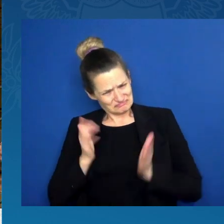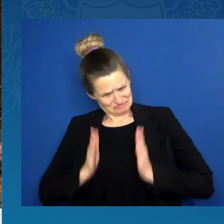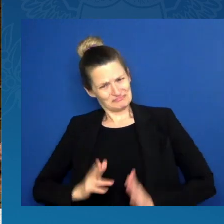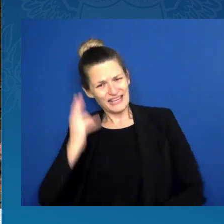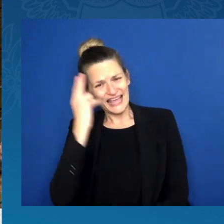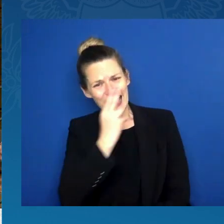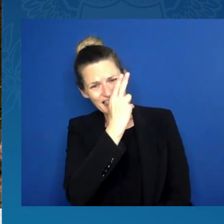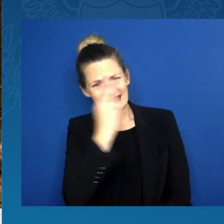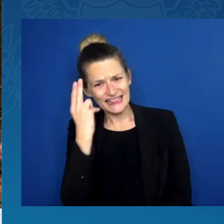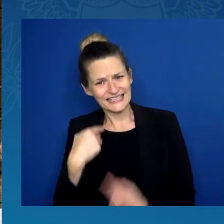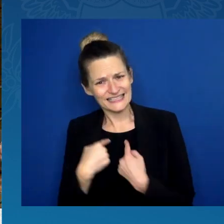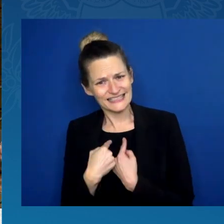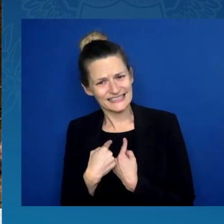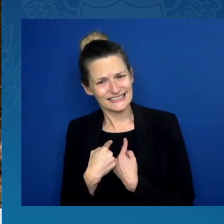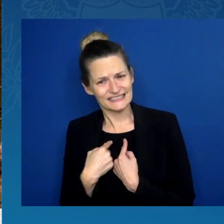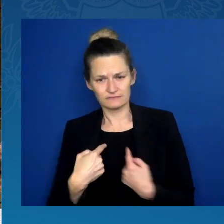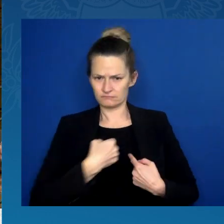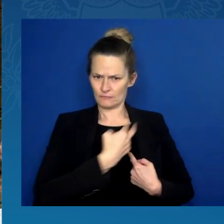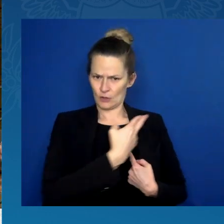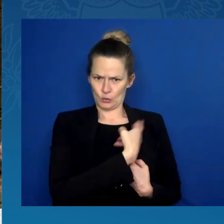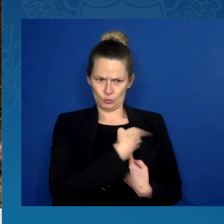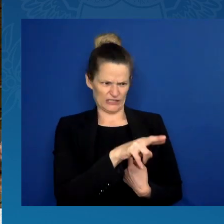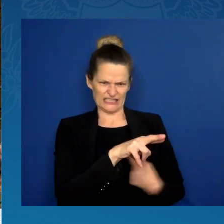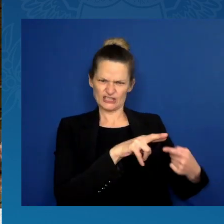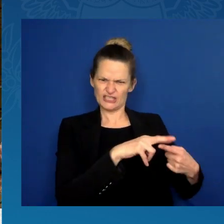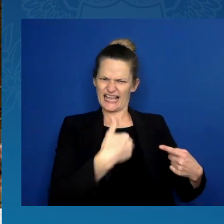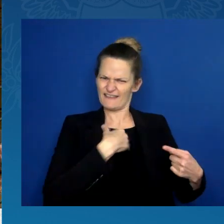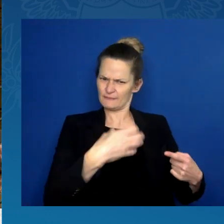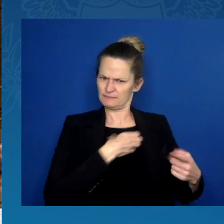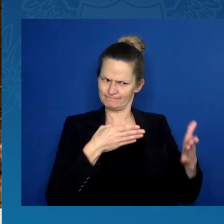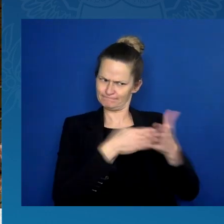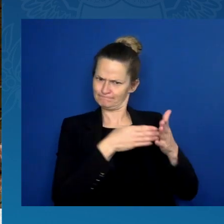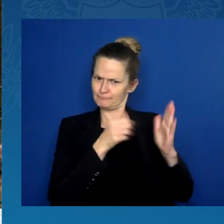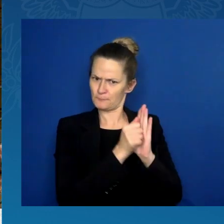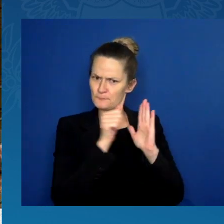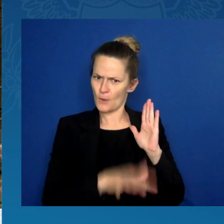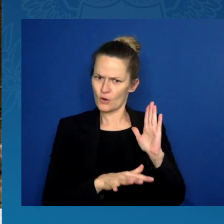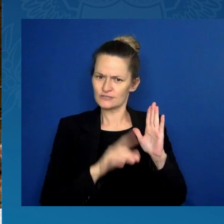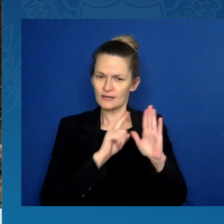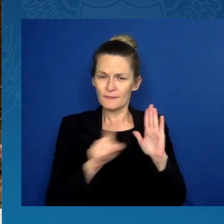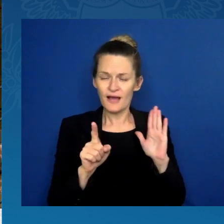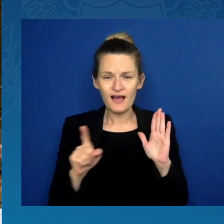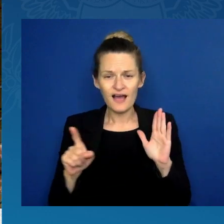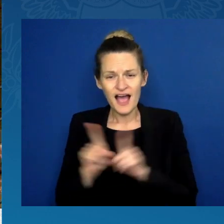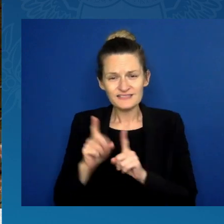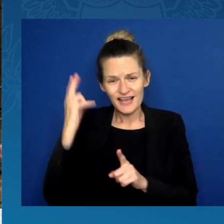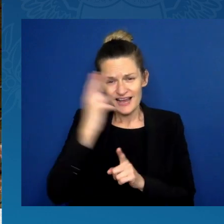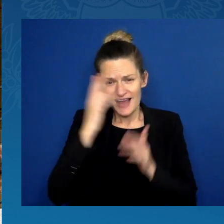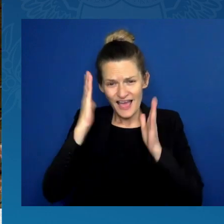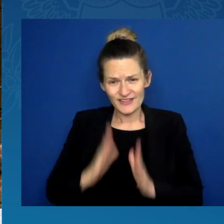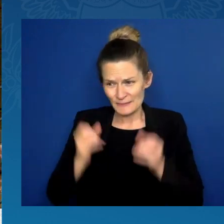But like many Catholics and like many Texans, I also understand that I can live my life of faith.